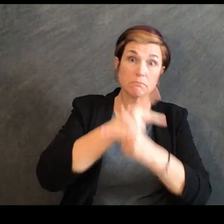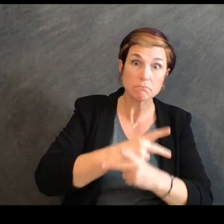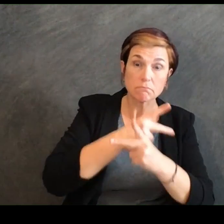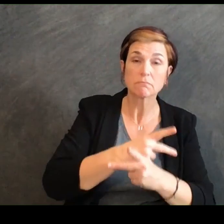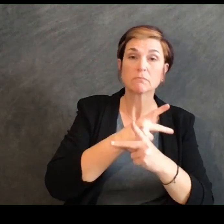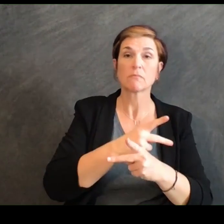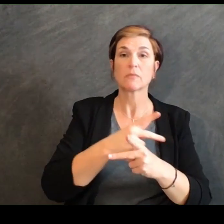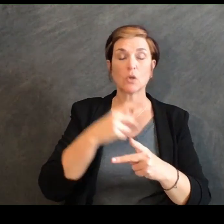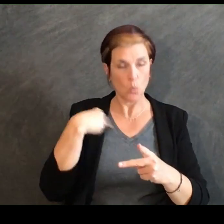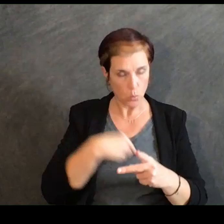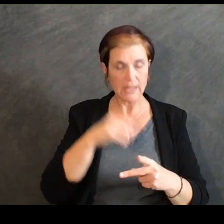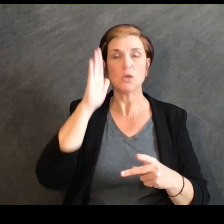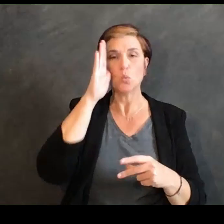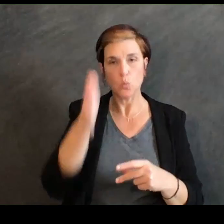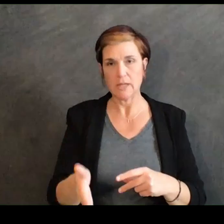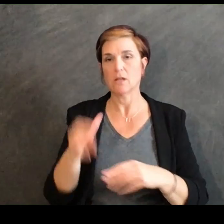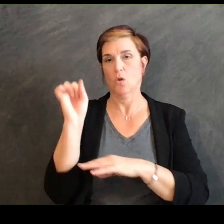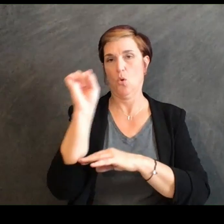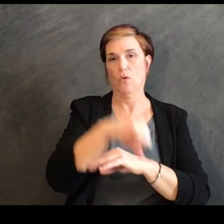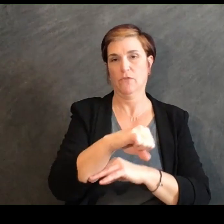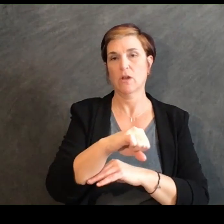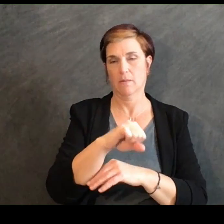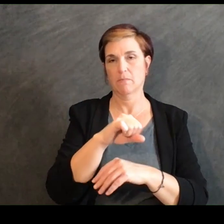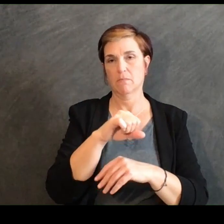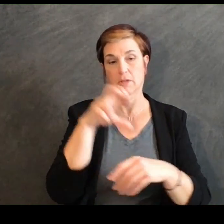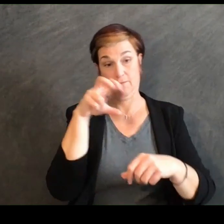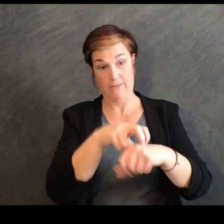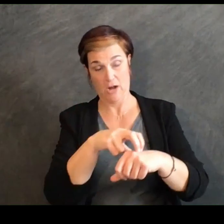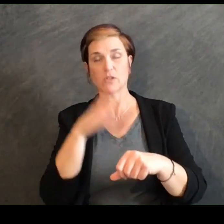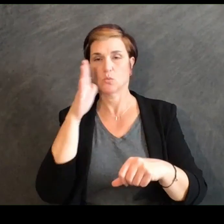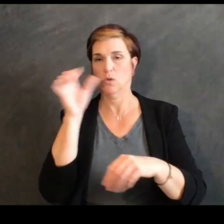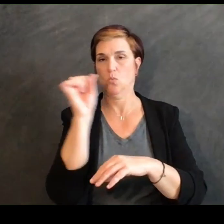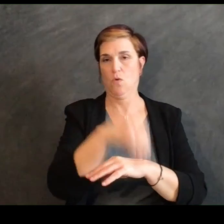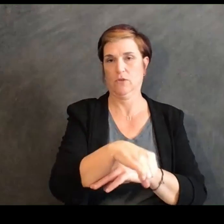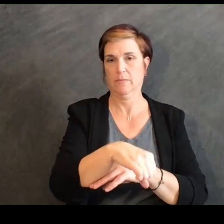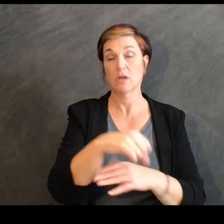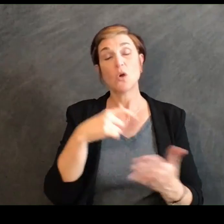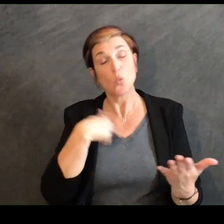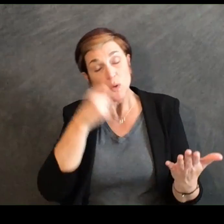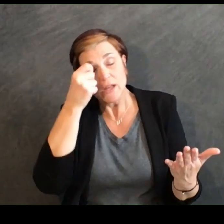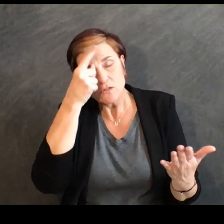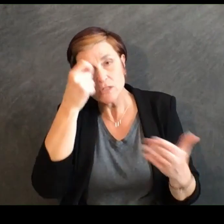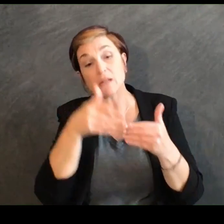reducing its spread and shortening the duration of the pandemic which is what